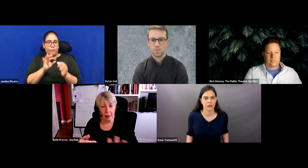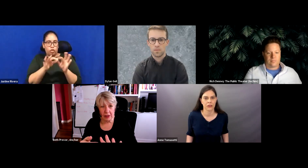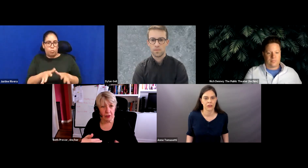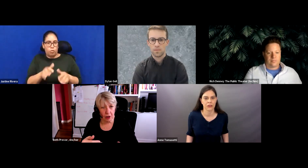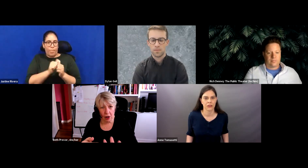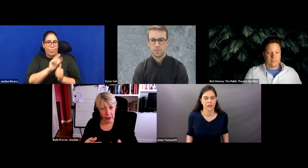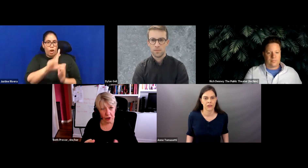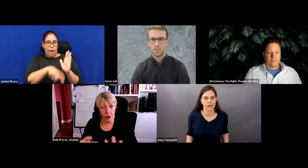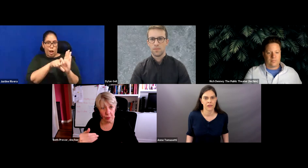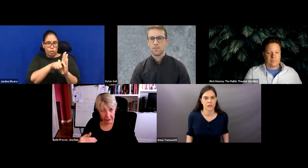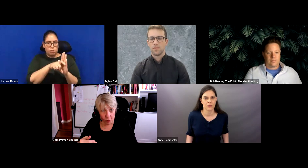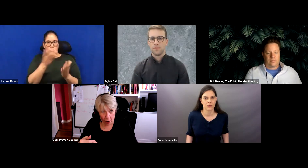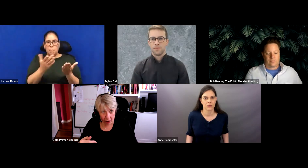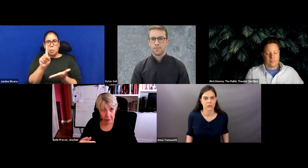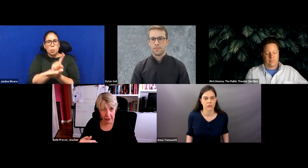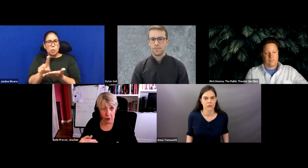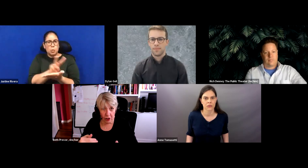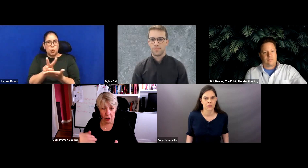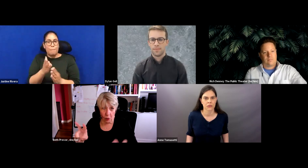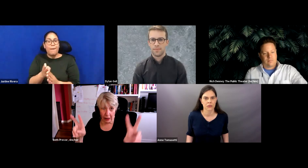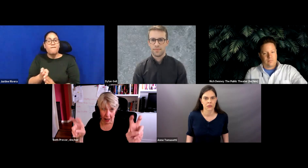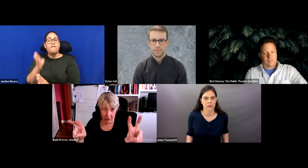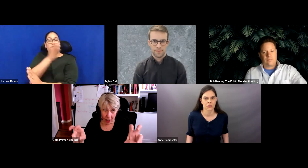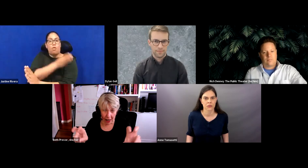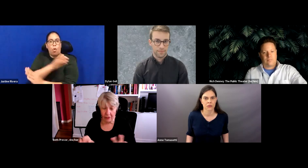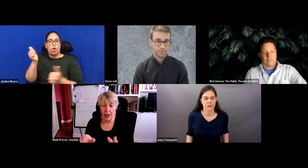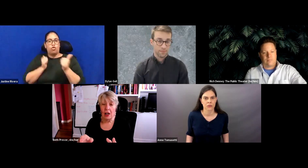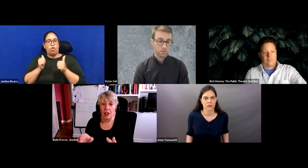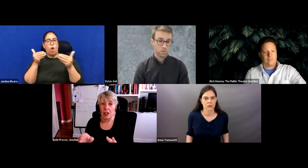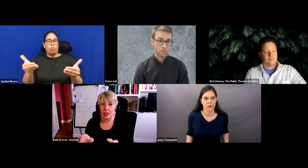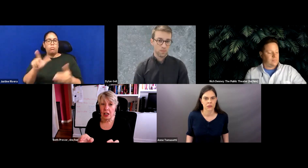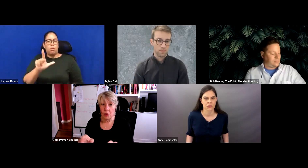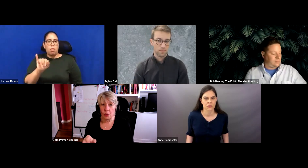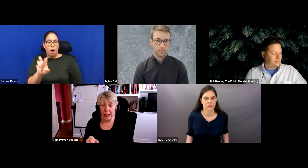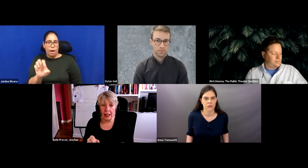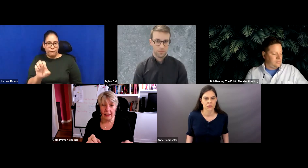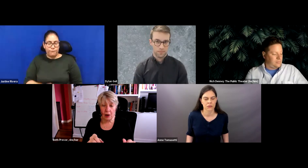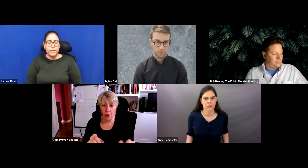probably for a week or two before the show went live. There